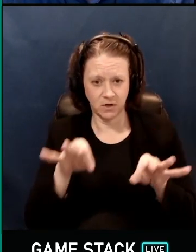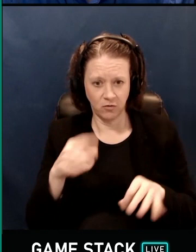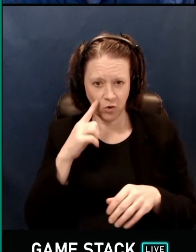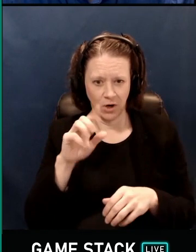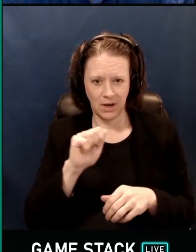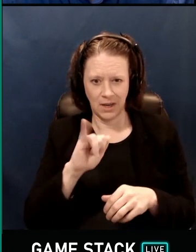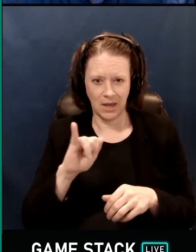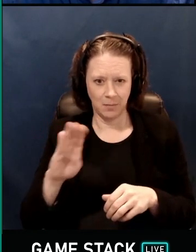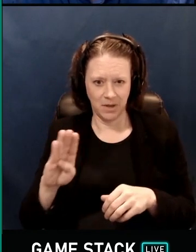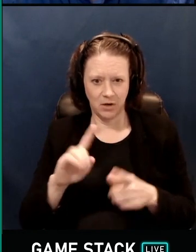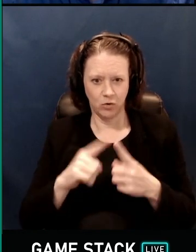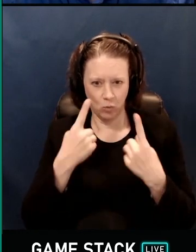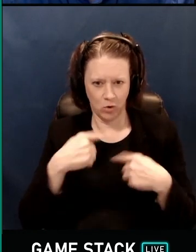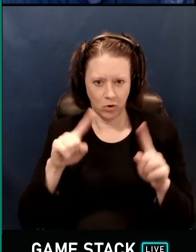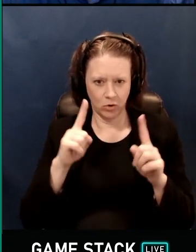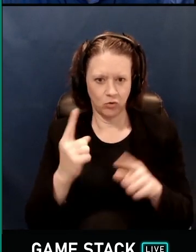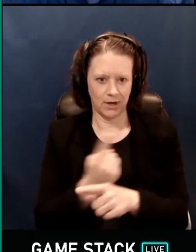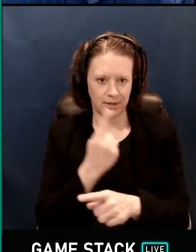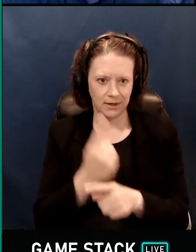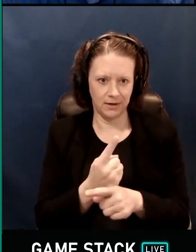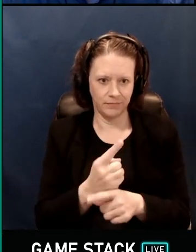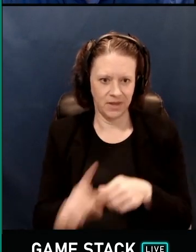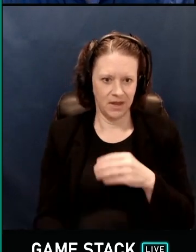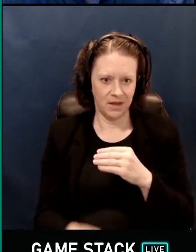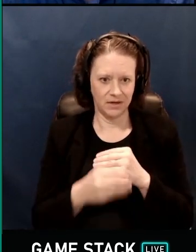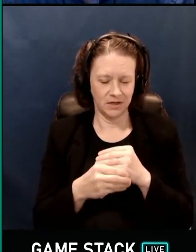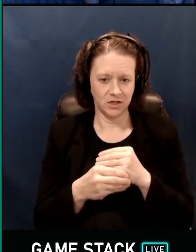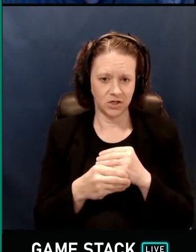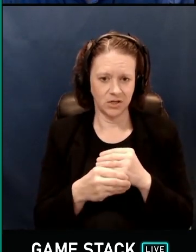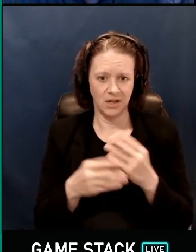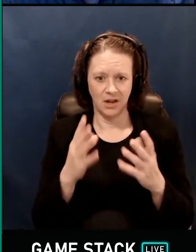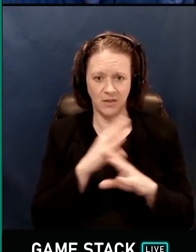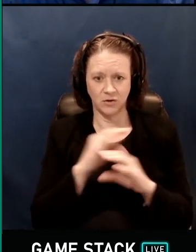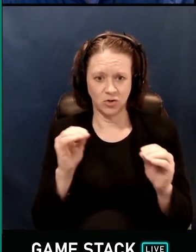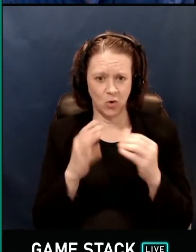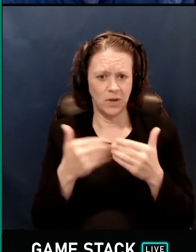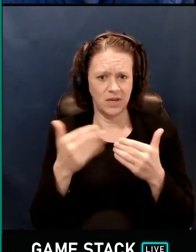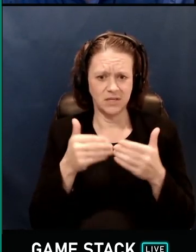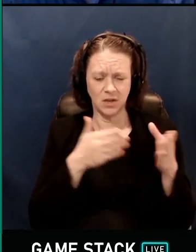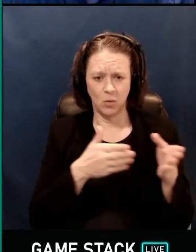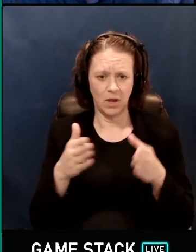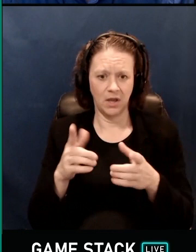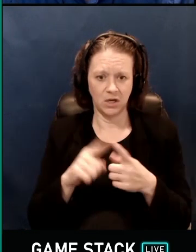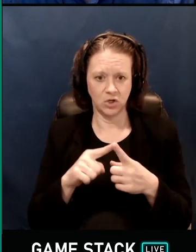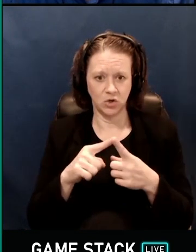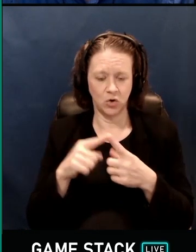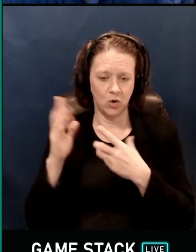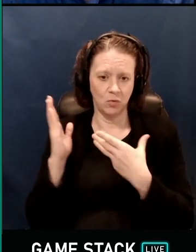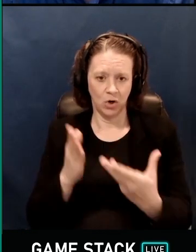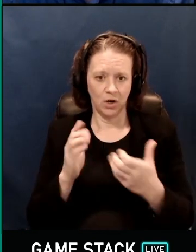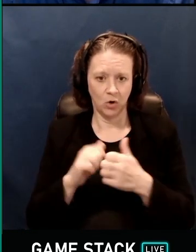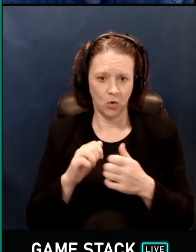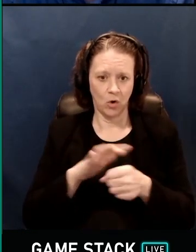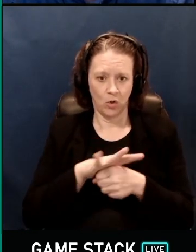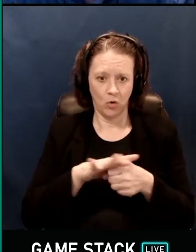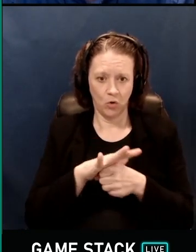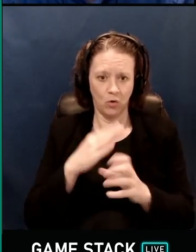correctly. Additionally, there's no easy way to bring your local files into the target virtual machine.